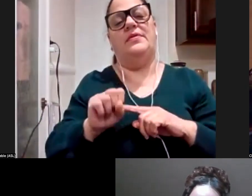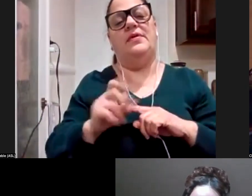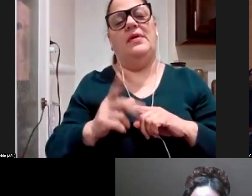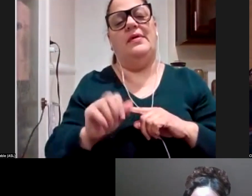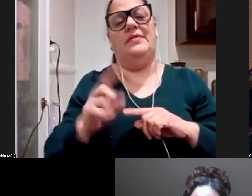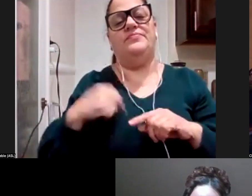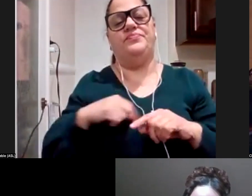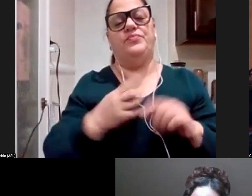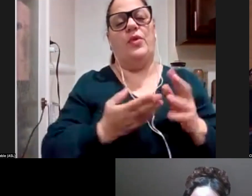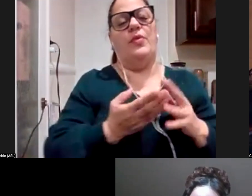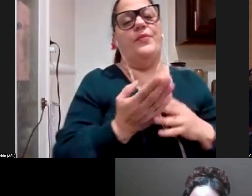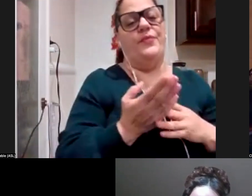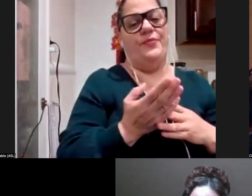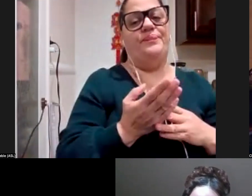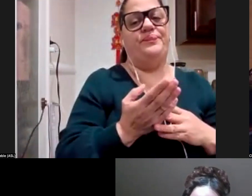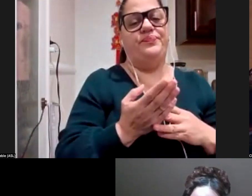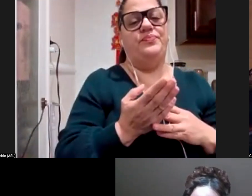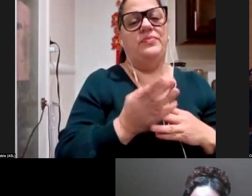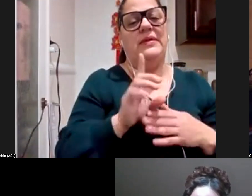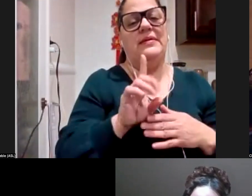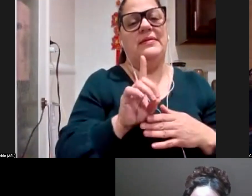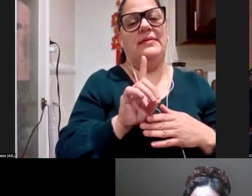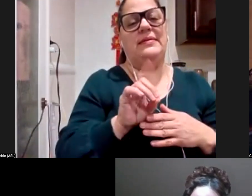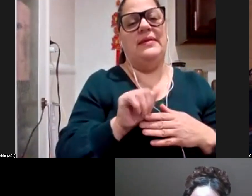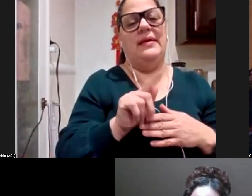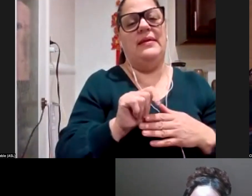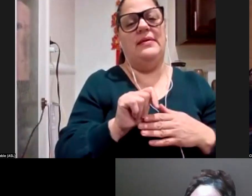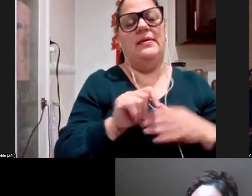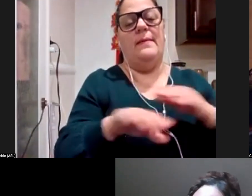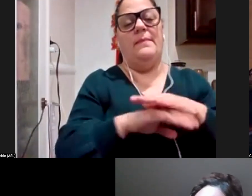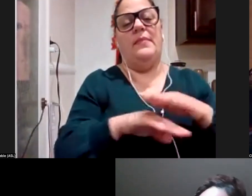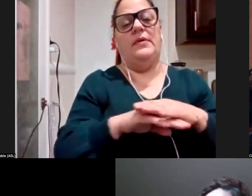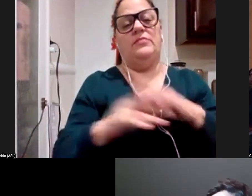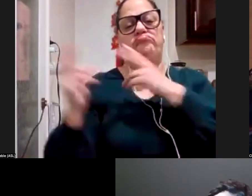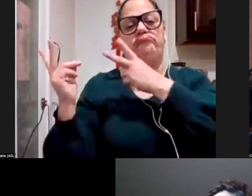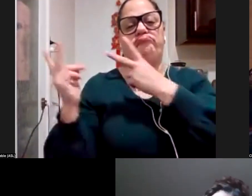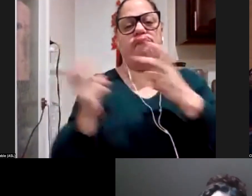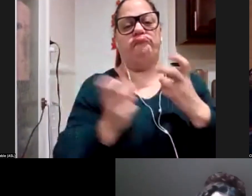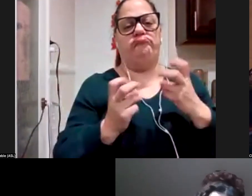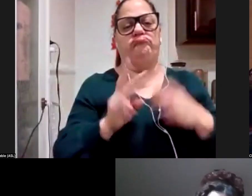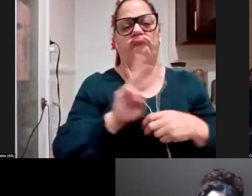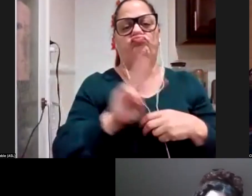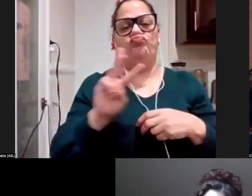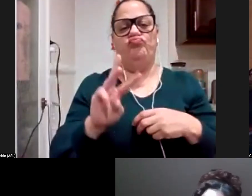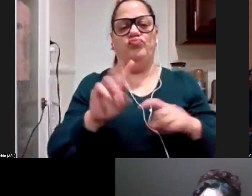uh through a database that's available on our website. However, if your visit